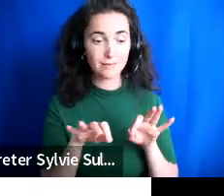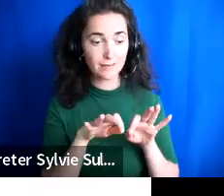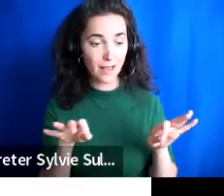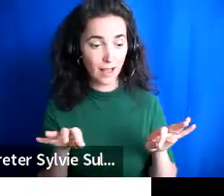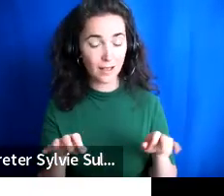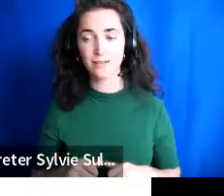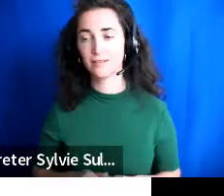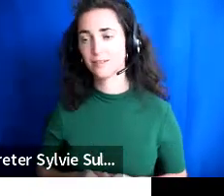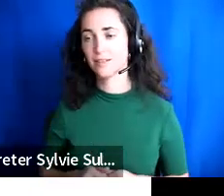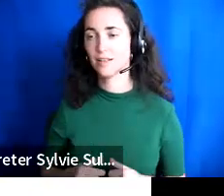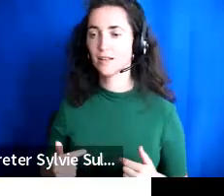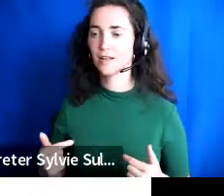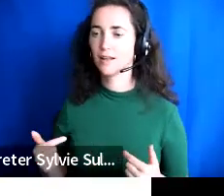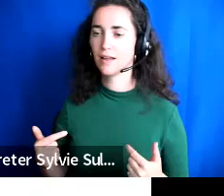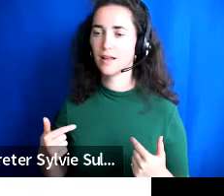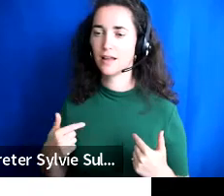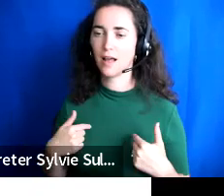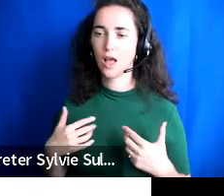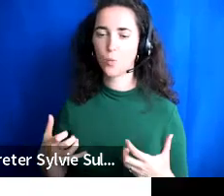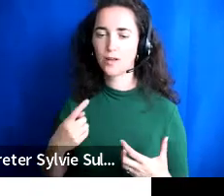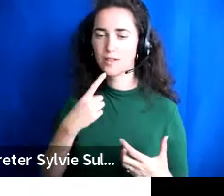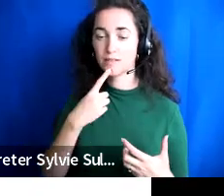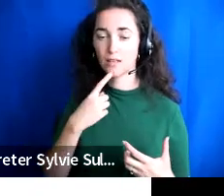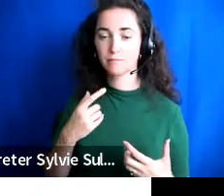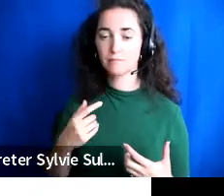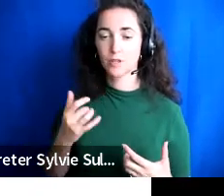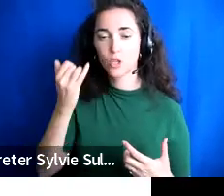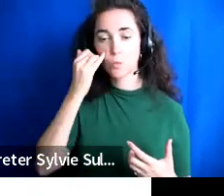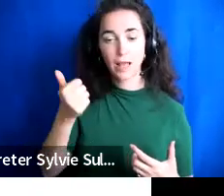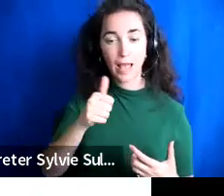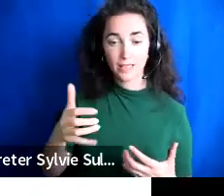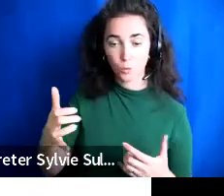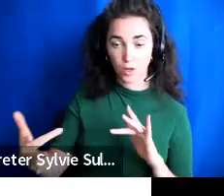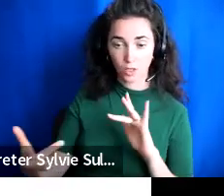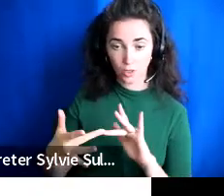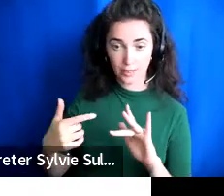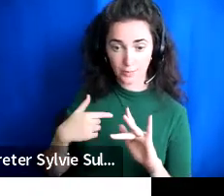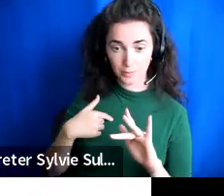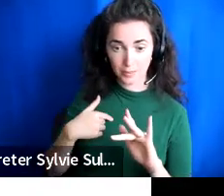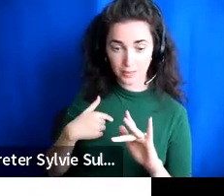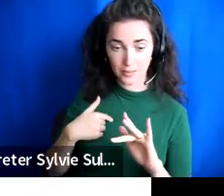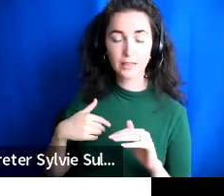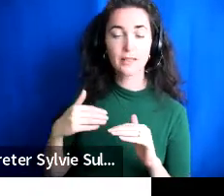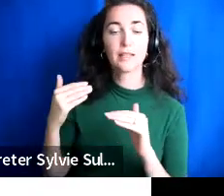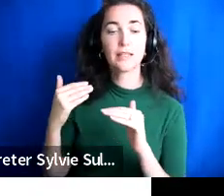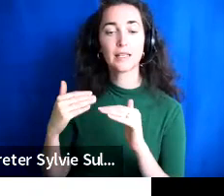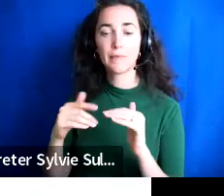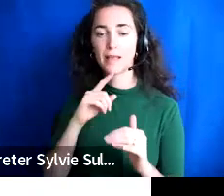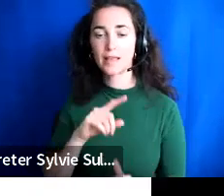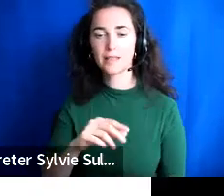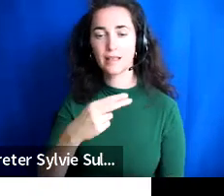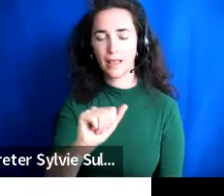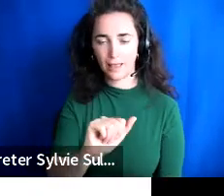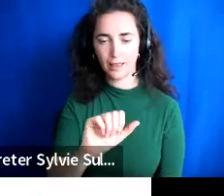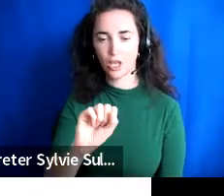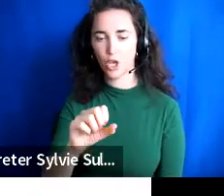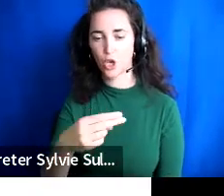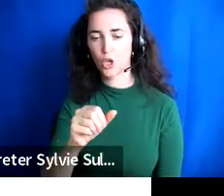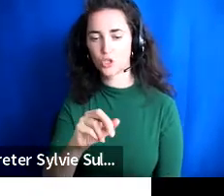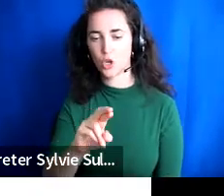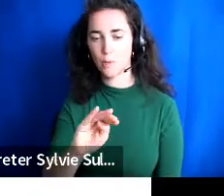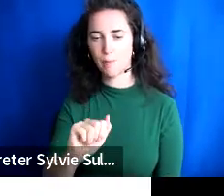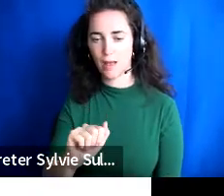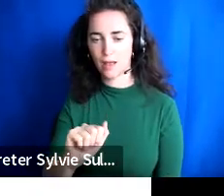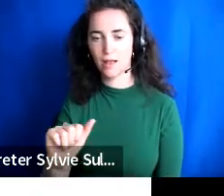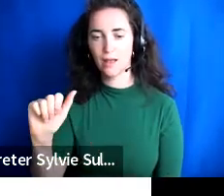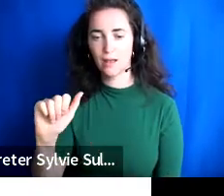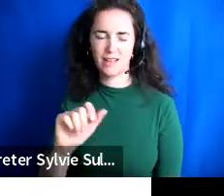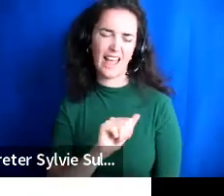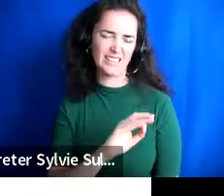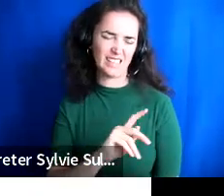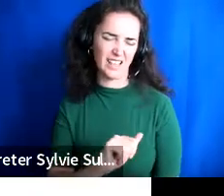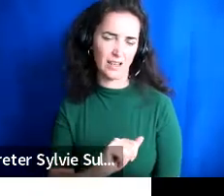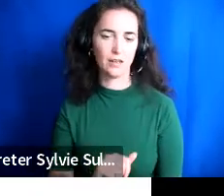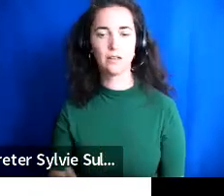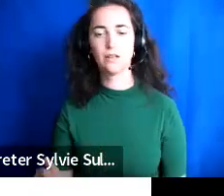Just want to say that if anyone wants to reach out to me my email address is a sharma dashma, and again, i'll just go to the beginning of my slides.